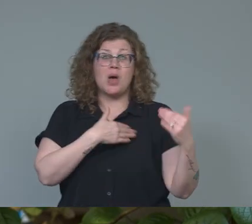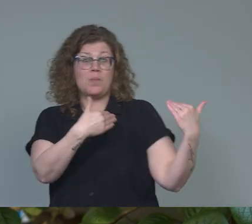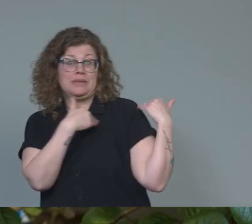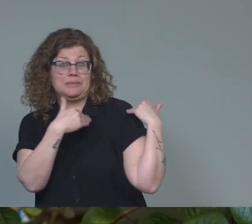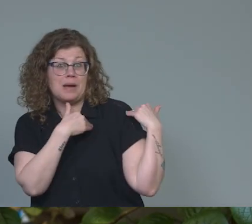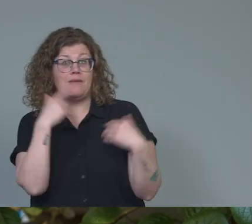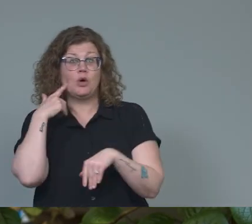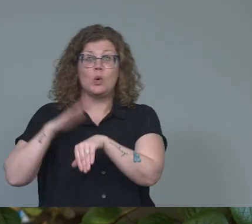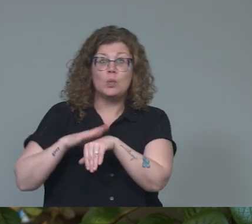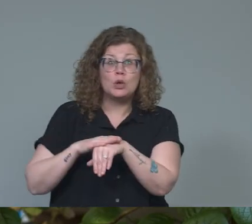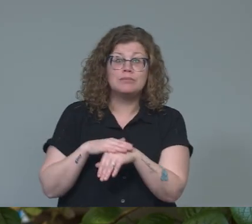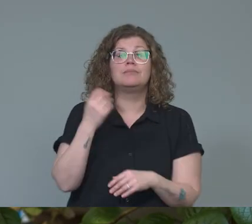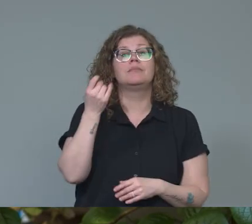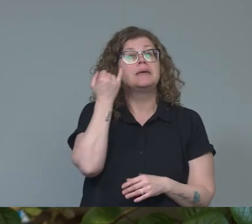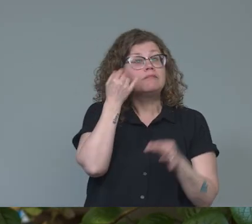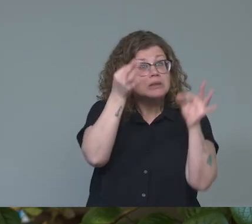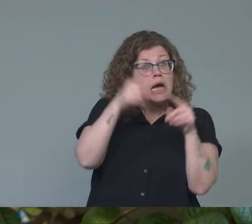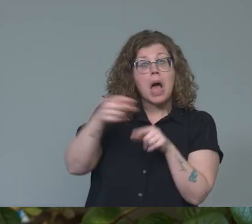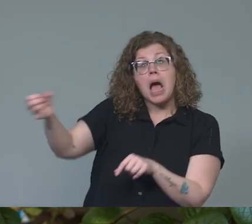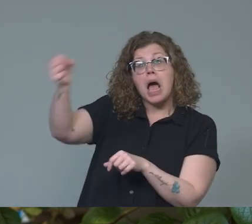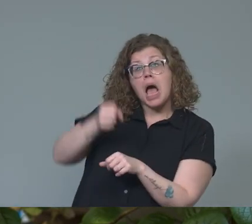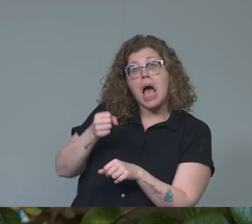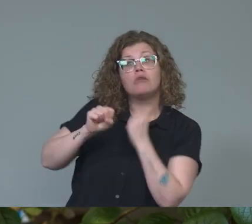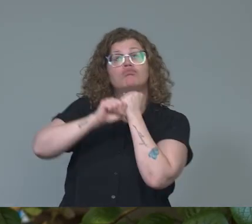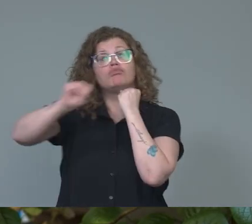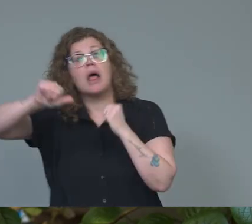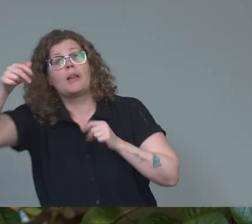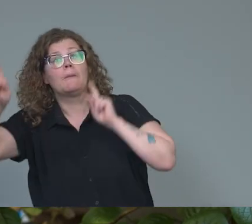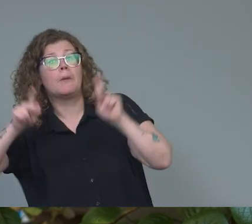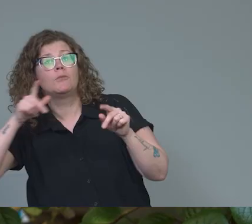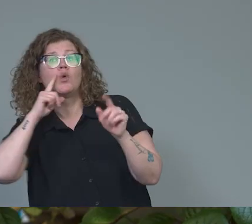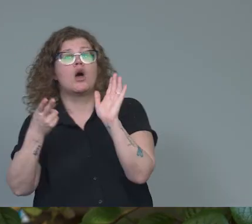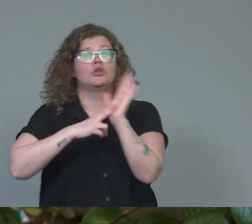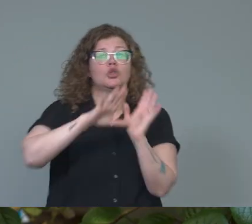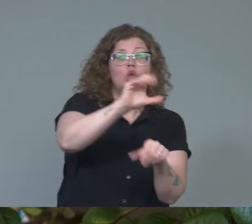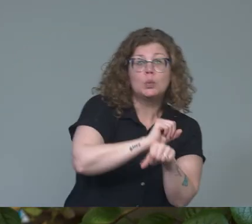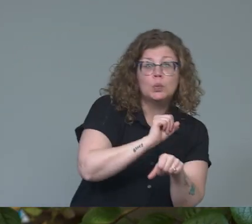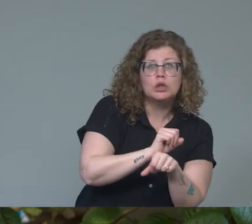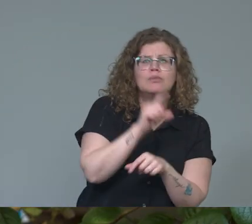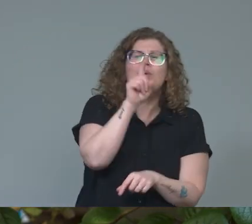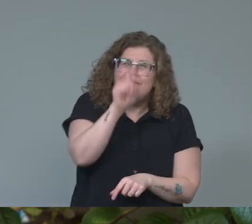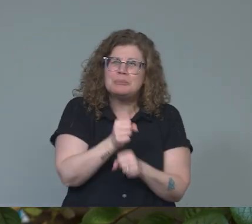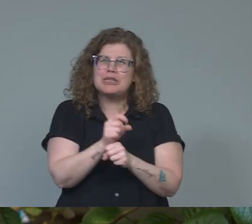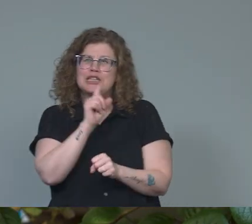for different types of things. But we don't want that burden to be falling on the artist. So we generally require that,